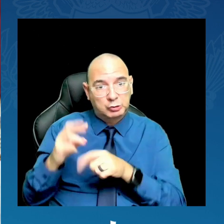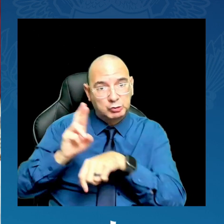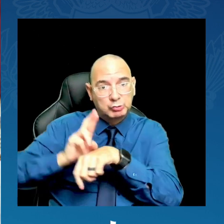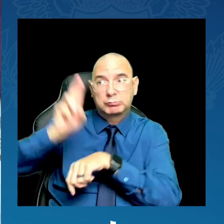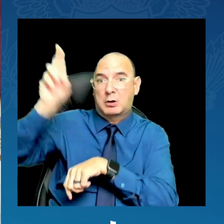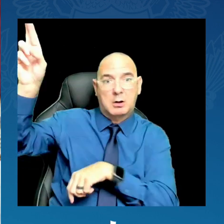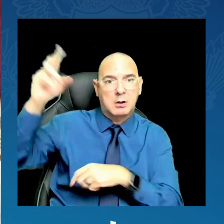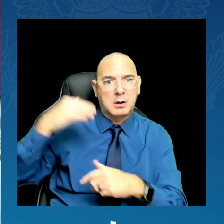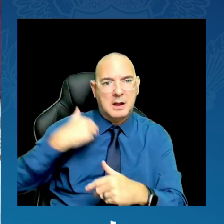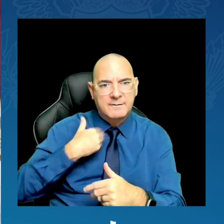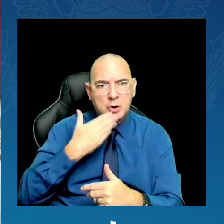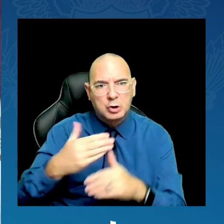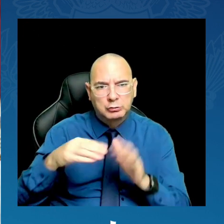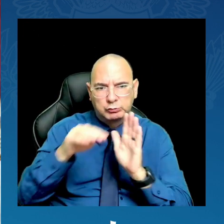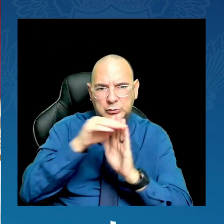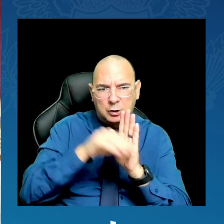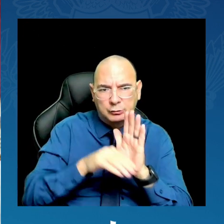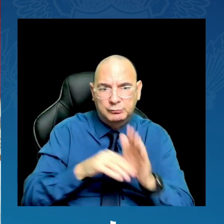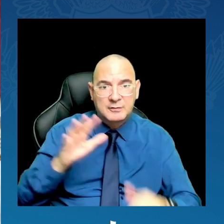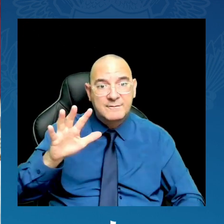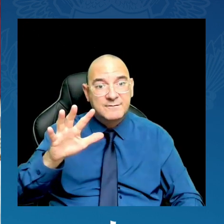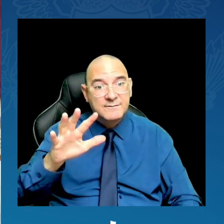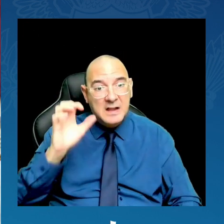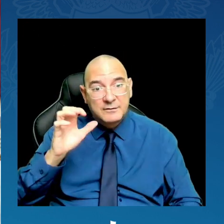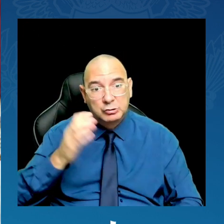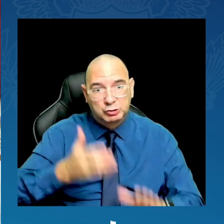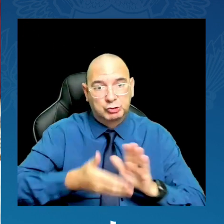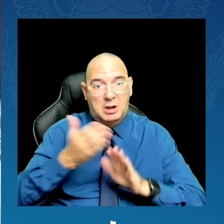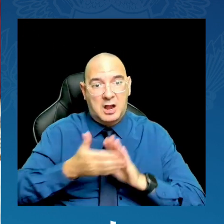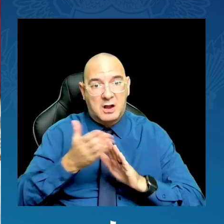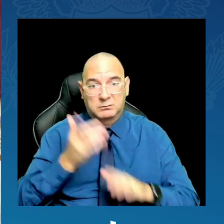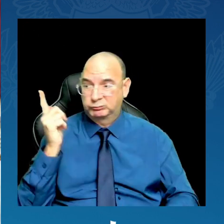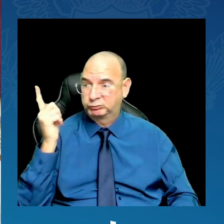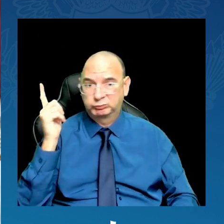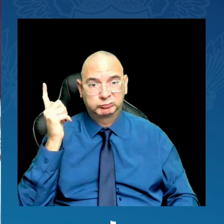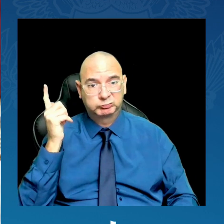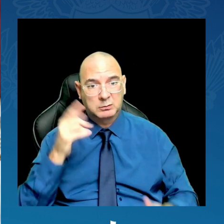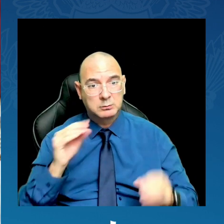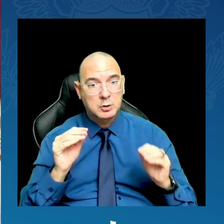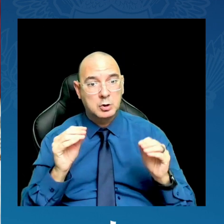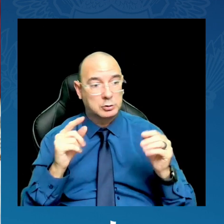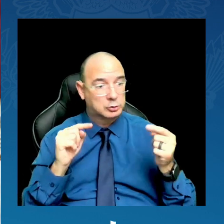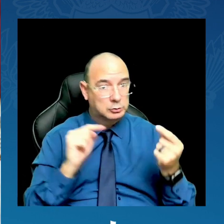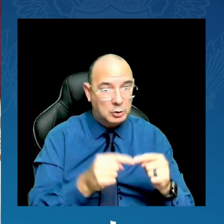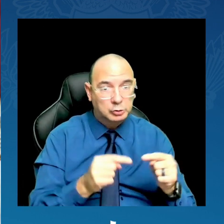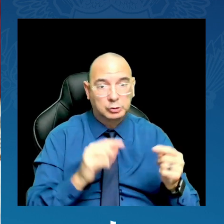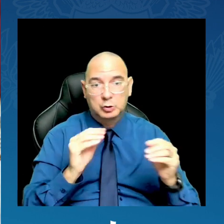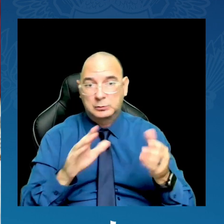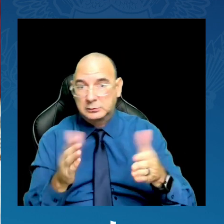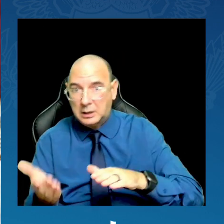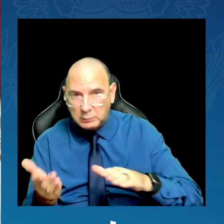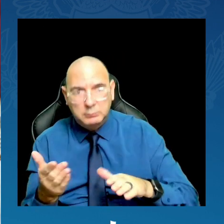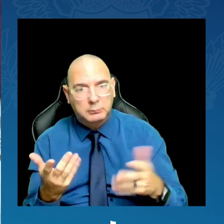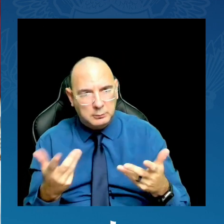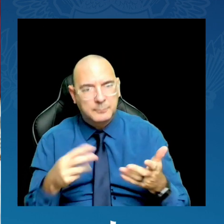licensed with none, resulting in a public death or injury. But we know we need to keep focusing on that safety record. And I'm pleased to say